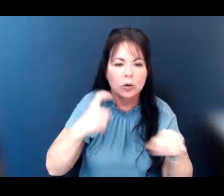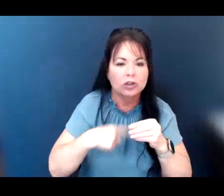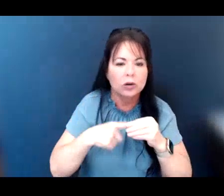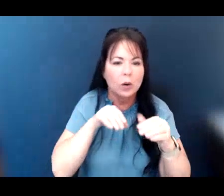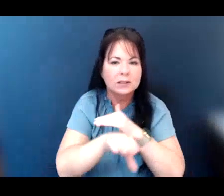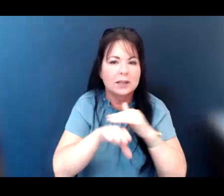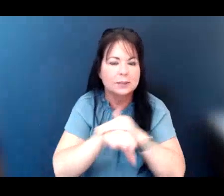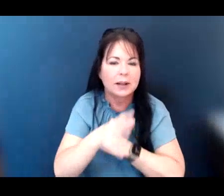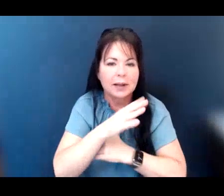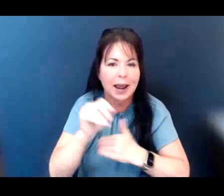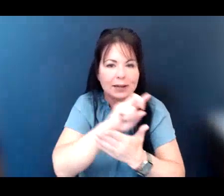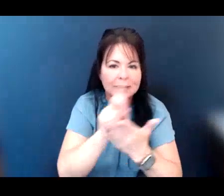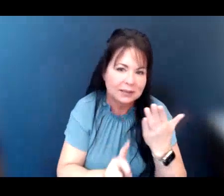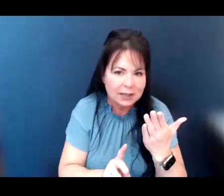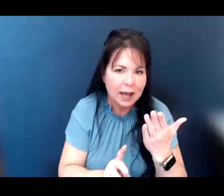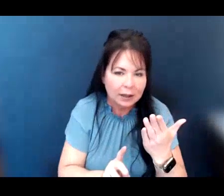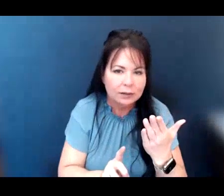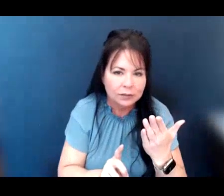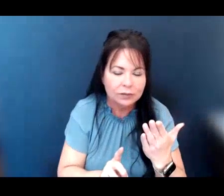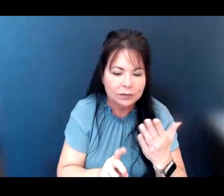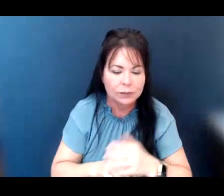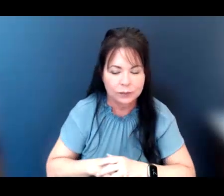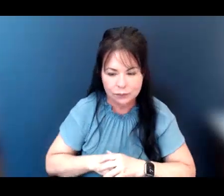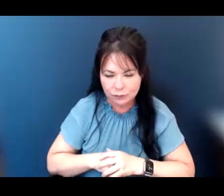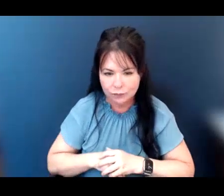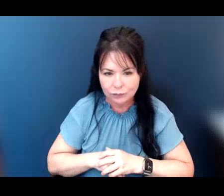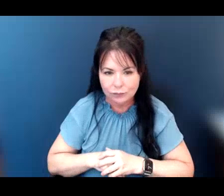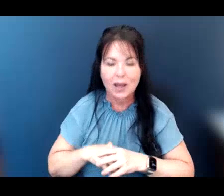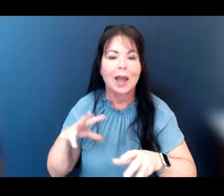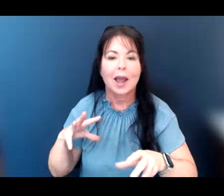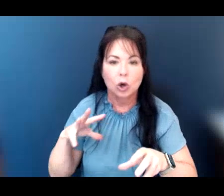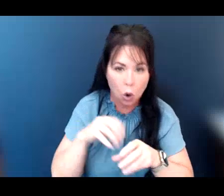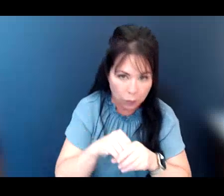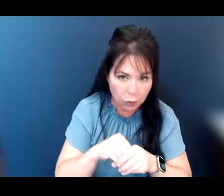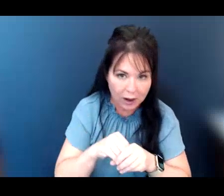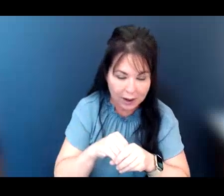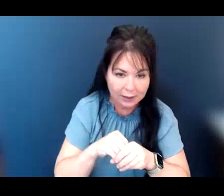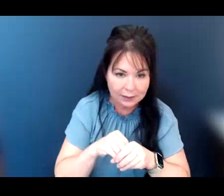is that by incorporating accessibility into your work, you help avoid the blind spot.